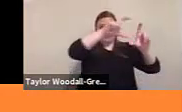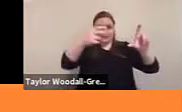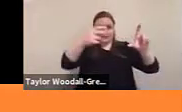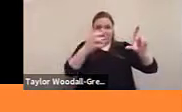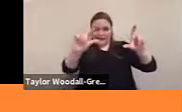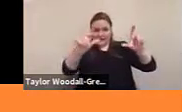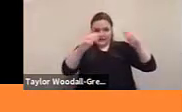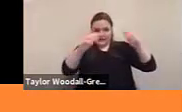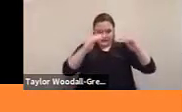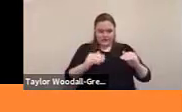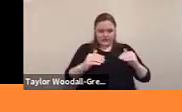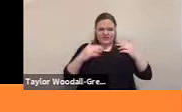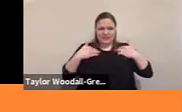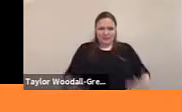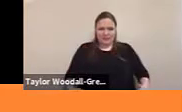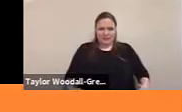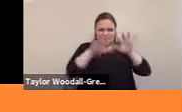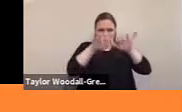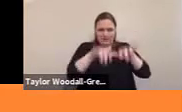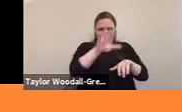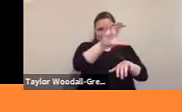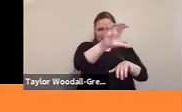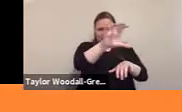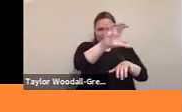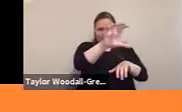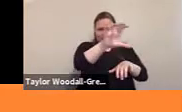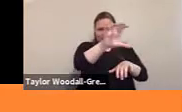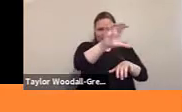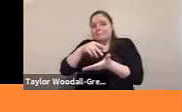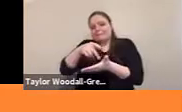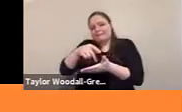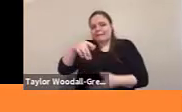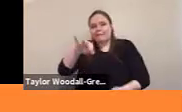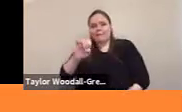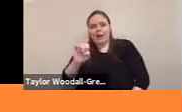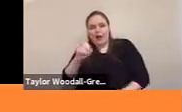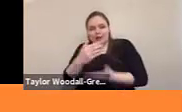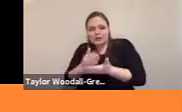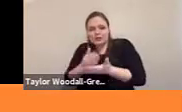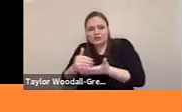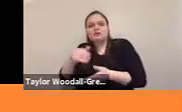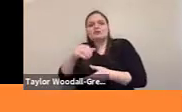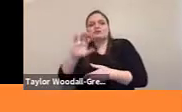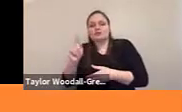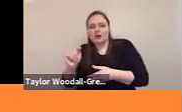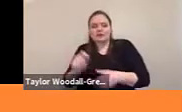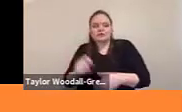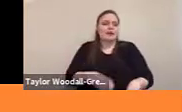Pie charts, line graphs and hyperlinks.